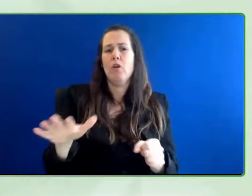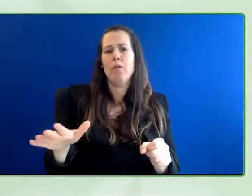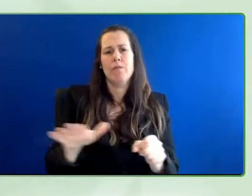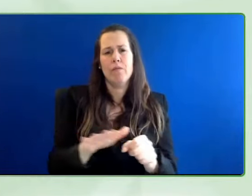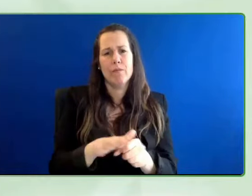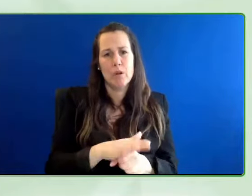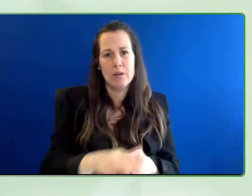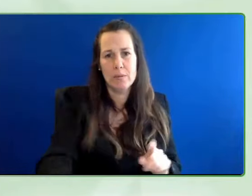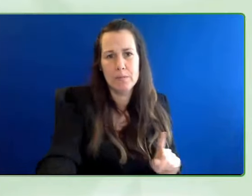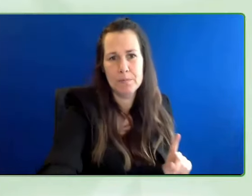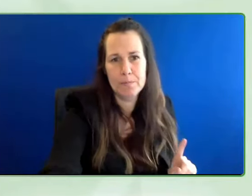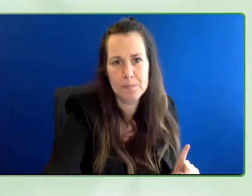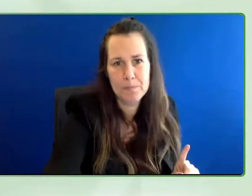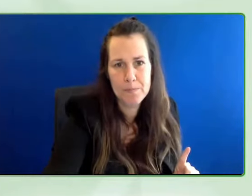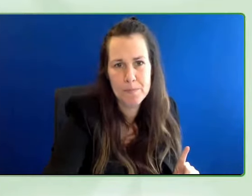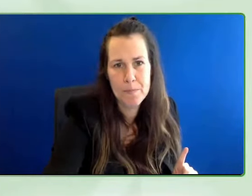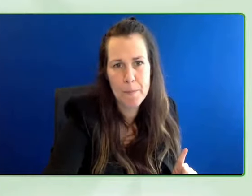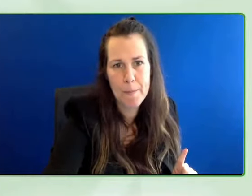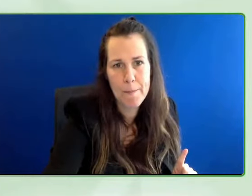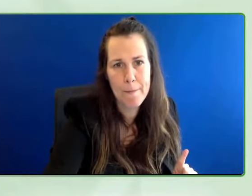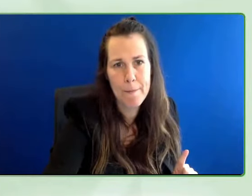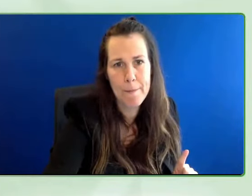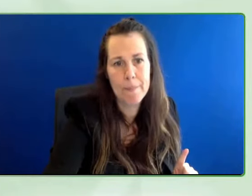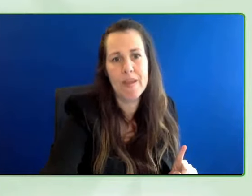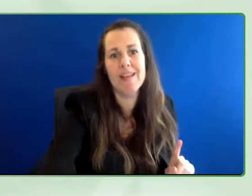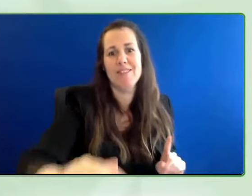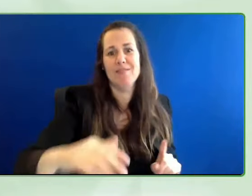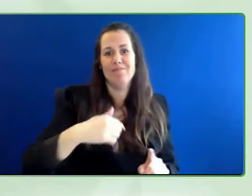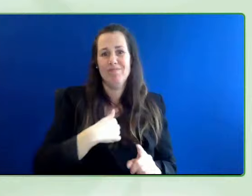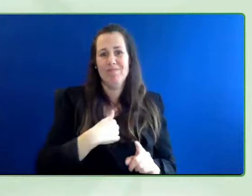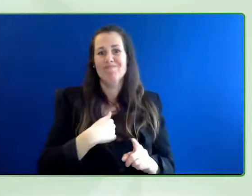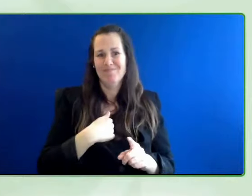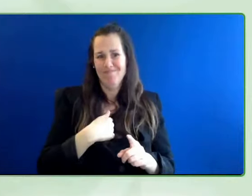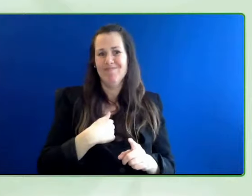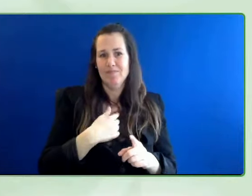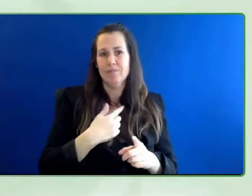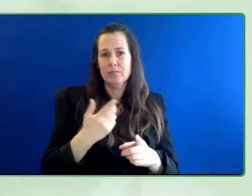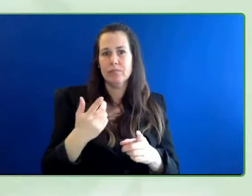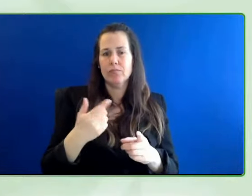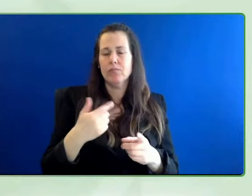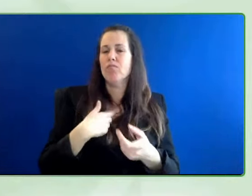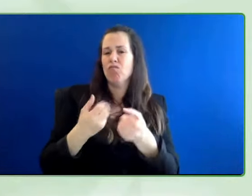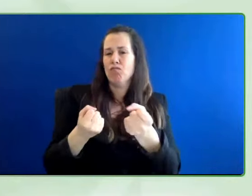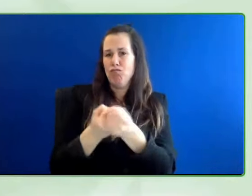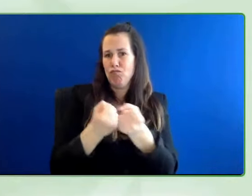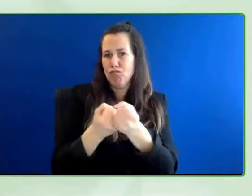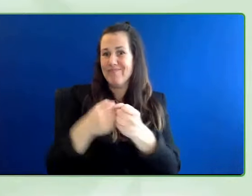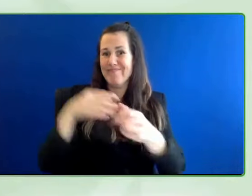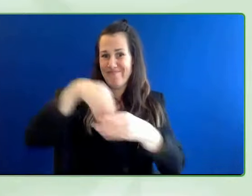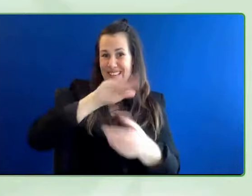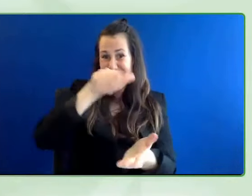we have already mentioned, but we may connect these two for instance the principles of the global report.